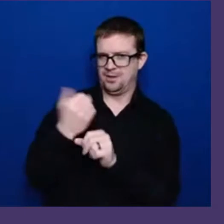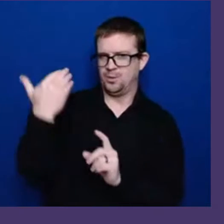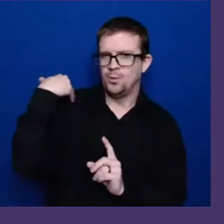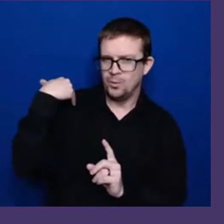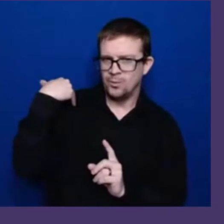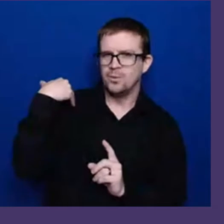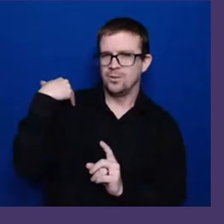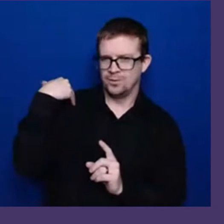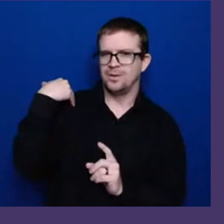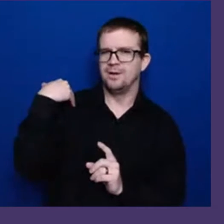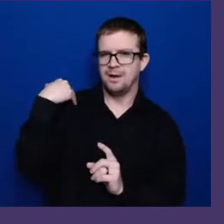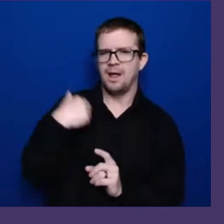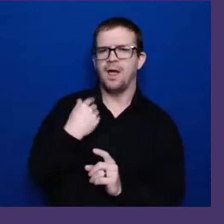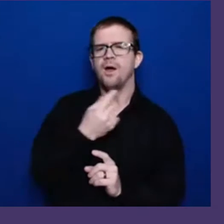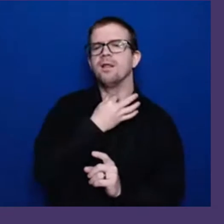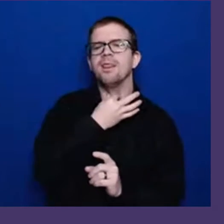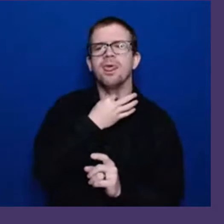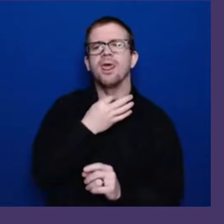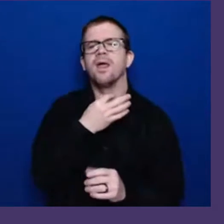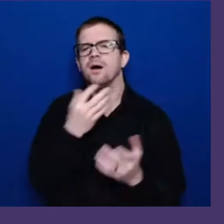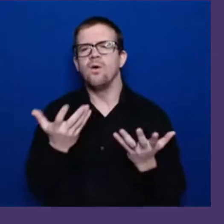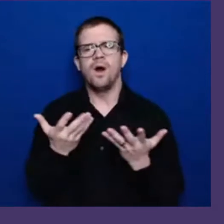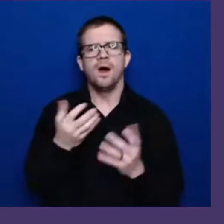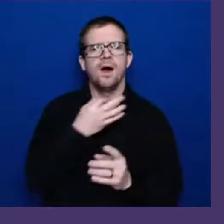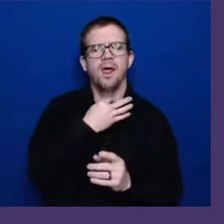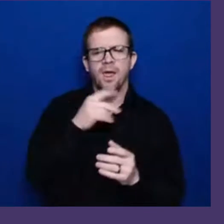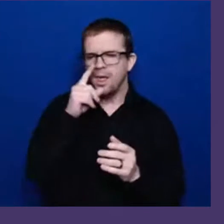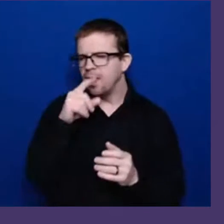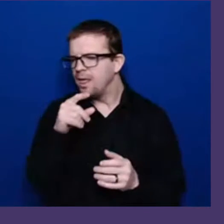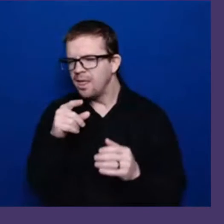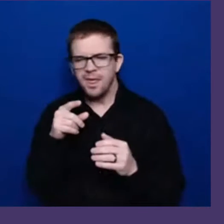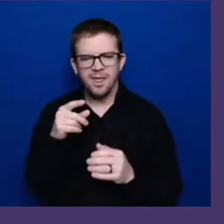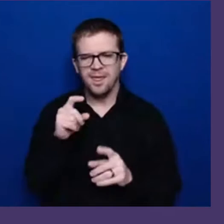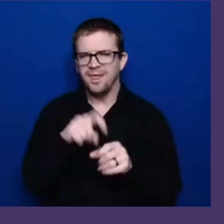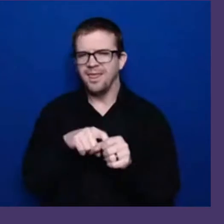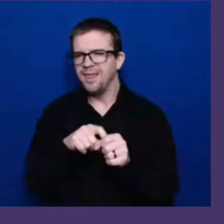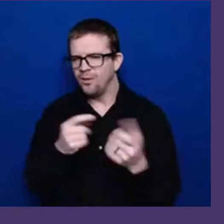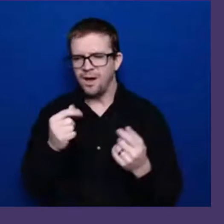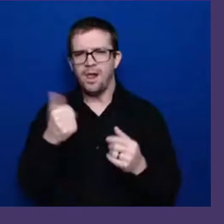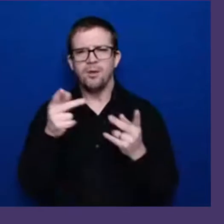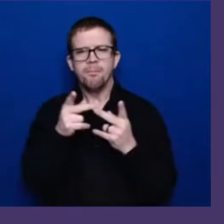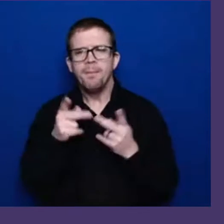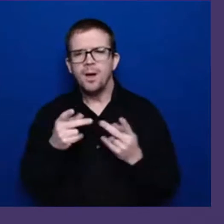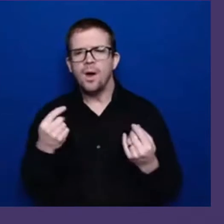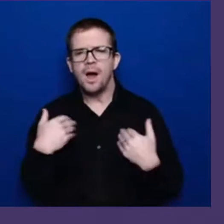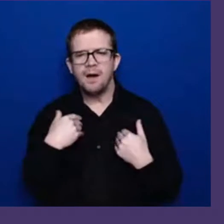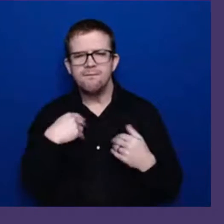I snuck into a couple of rooms and listened in to what was happening and I thought to myself at the time,